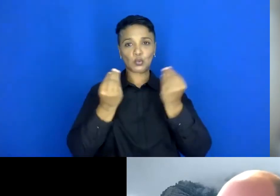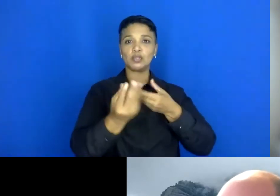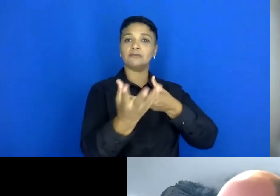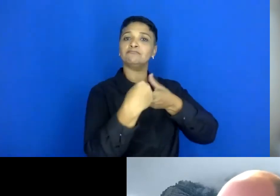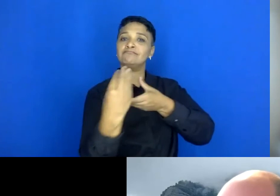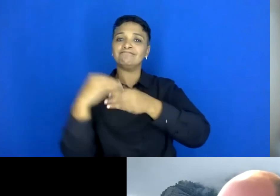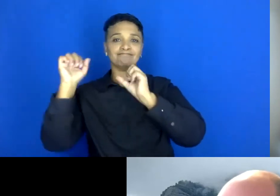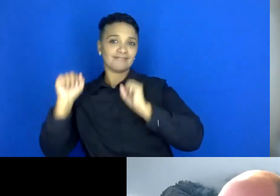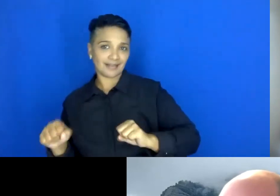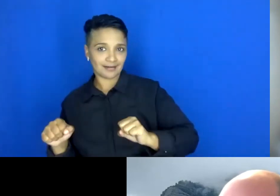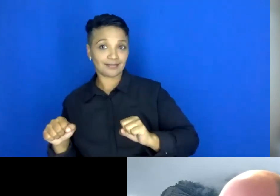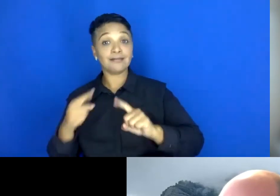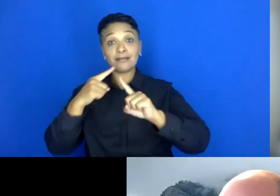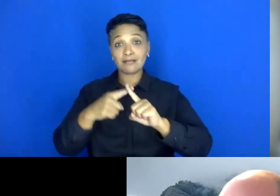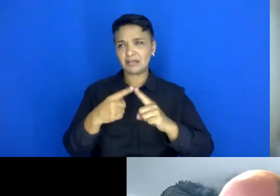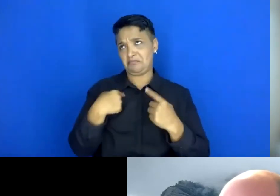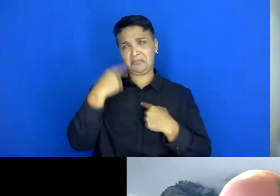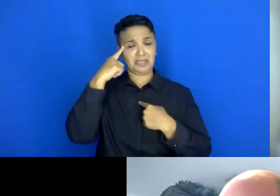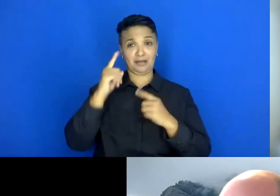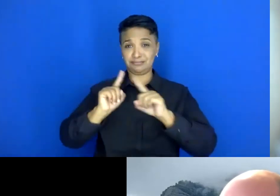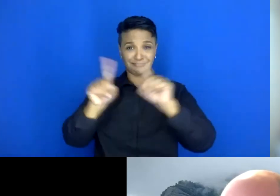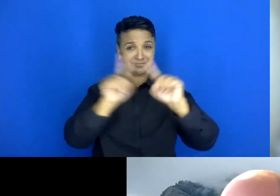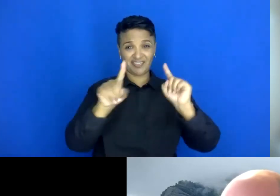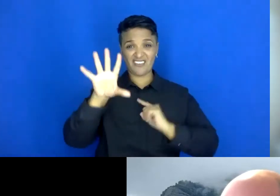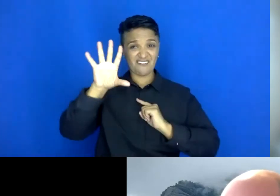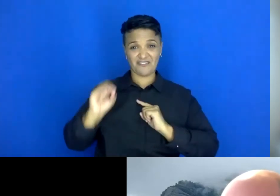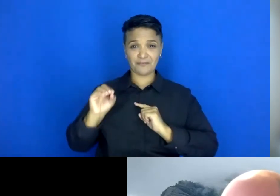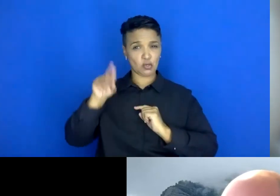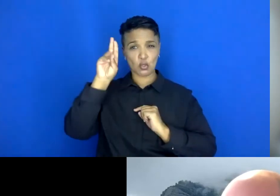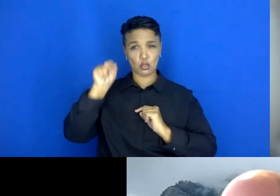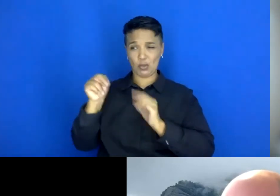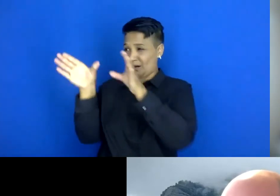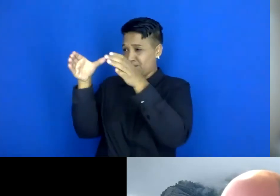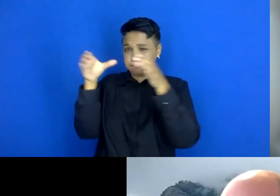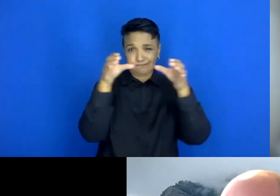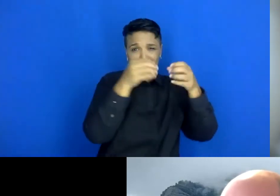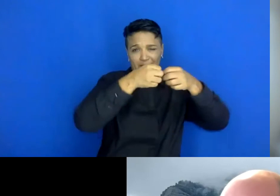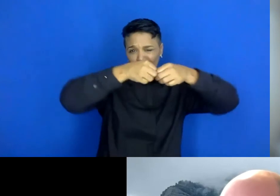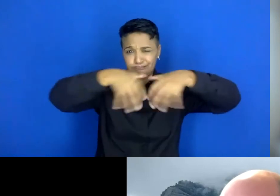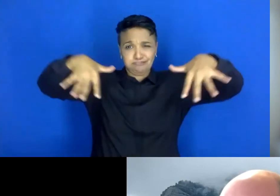are 50 something u.n entities by the way so really it's to ensure that it's across the board